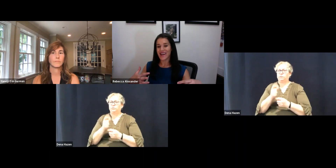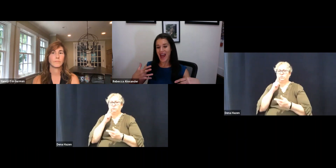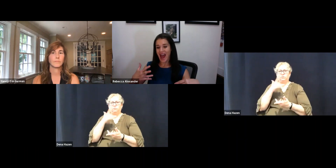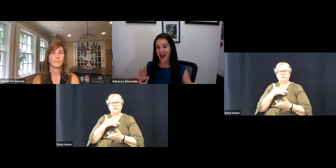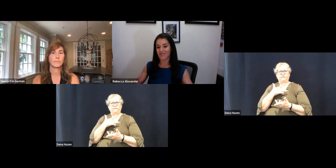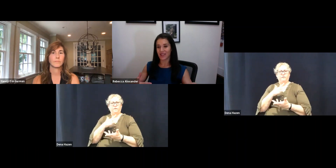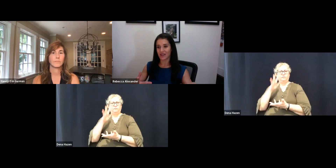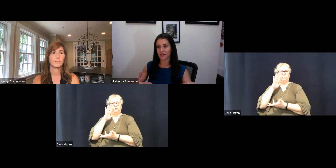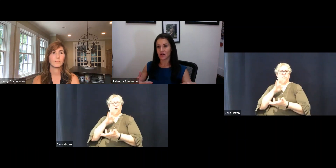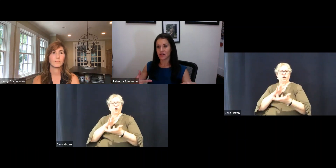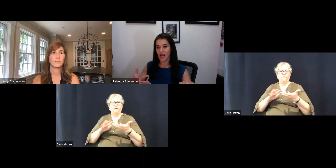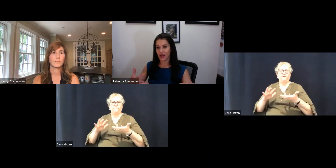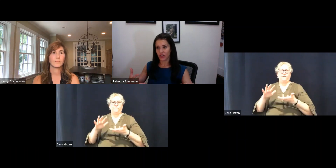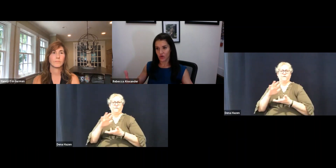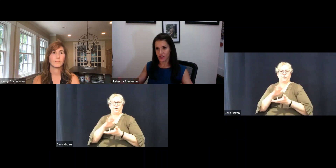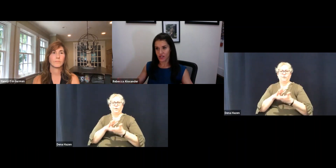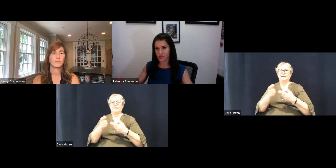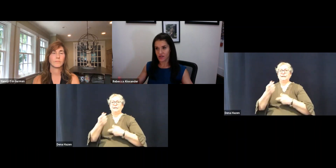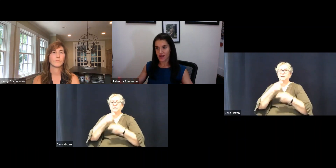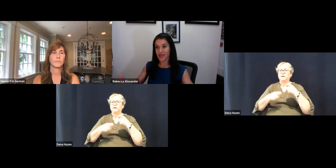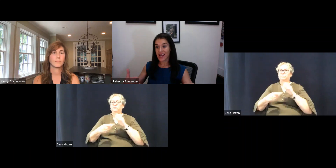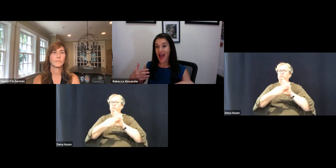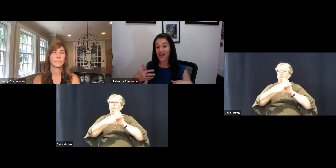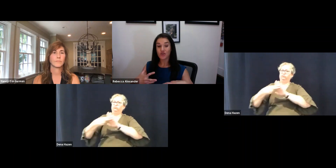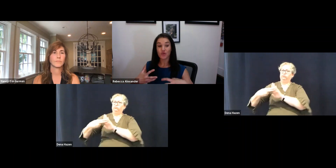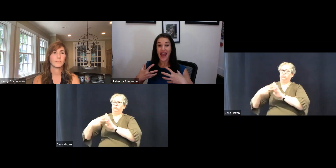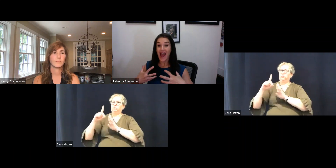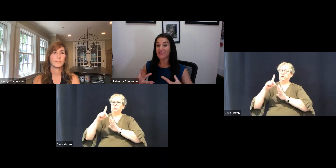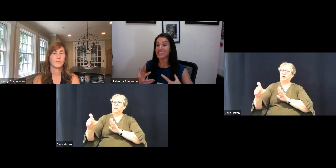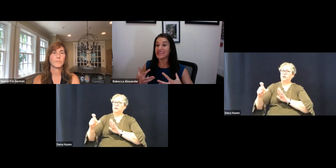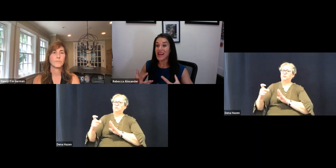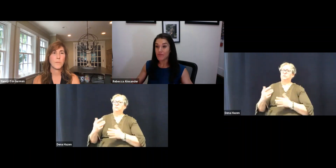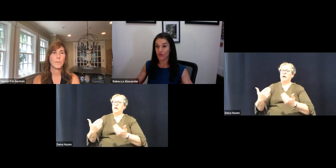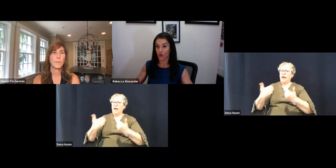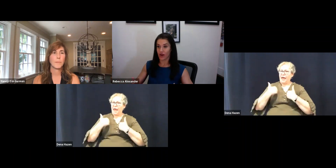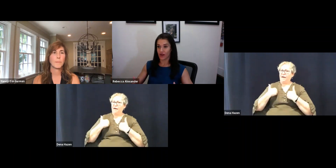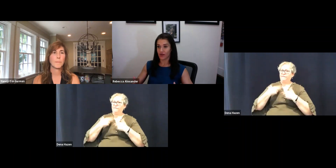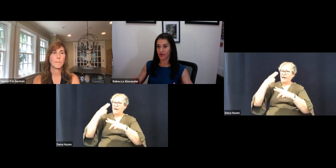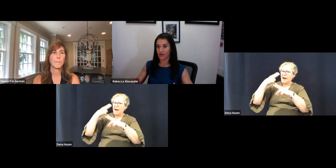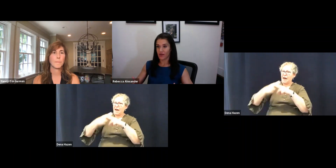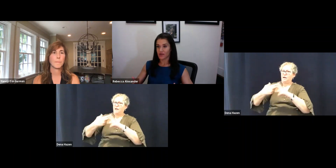than having a diagnosis. Than actually having a name for it.